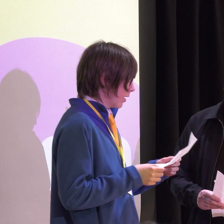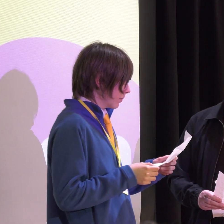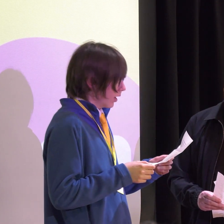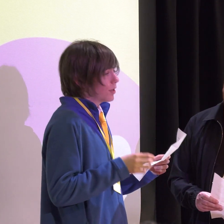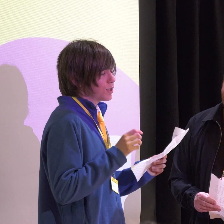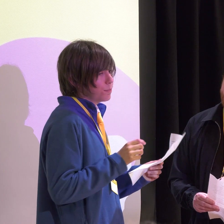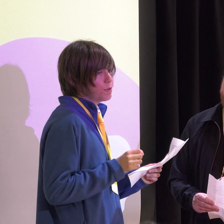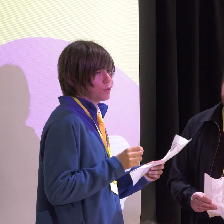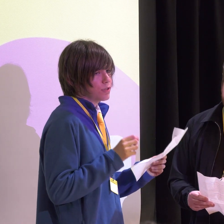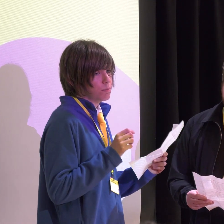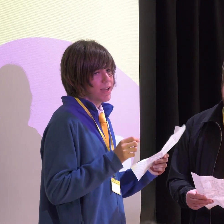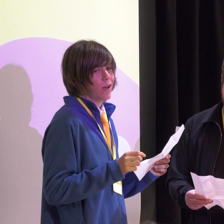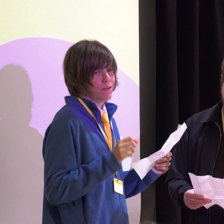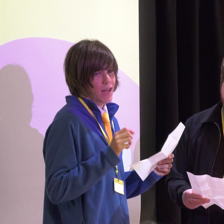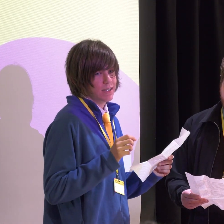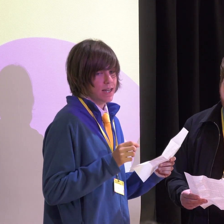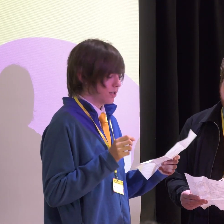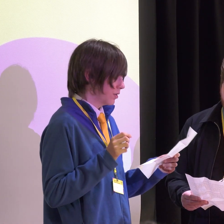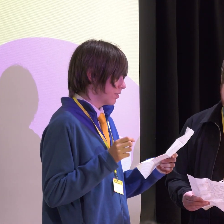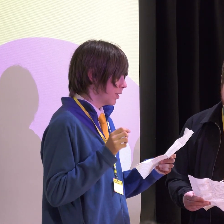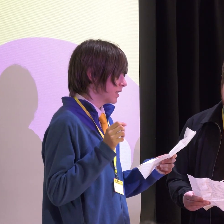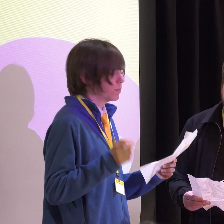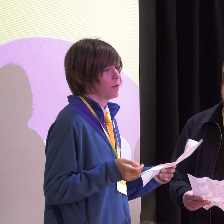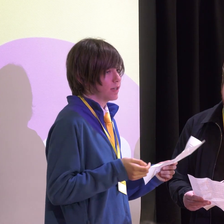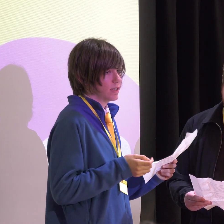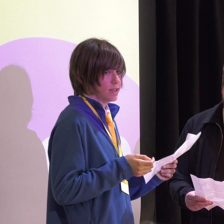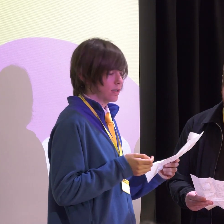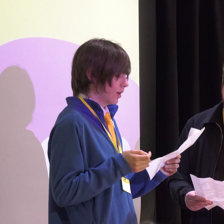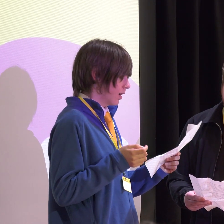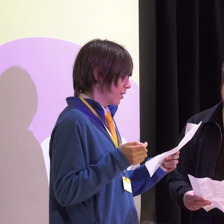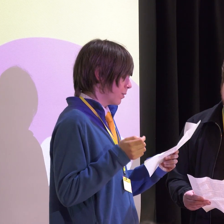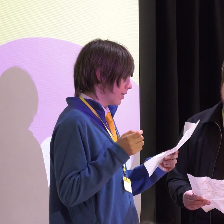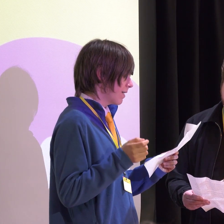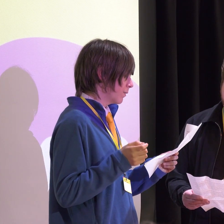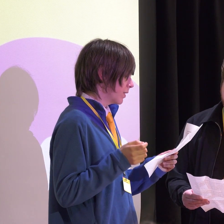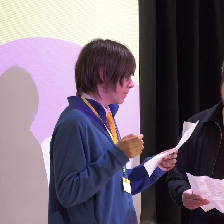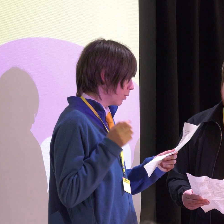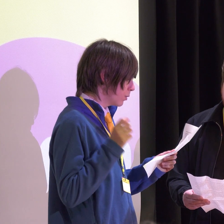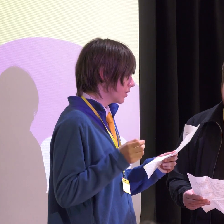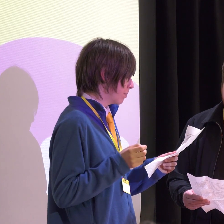Well, some pupil's may not have access to most experiences, so therefore it's also